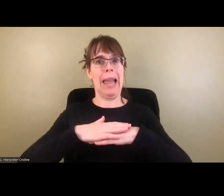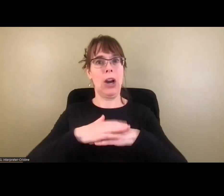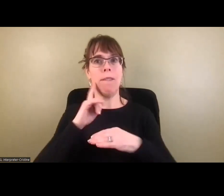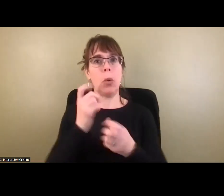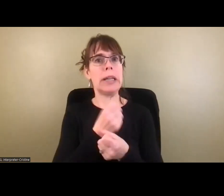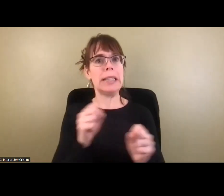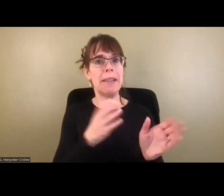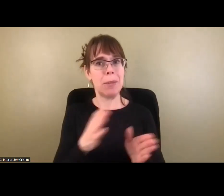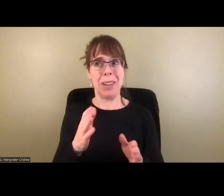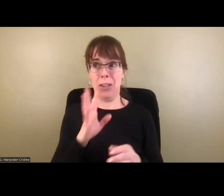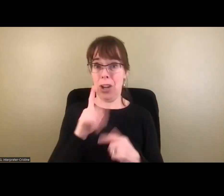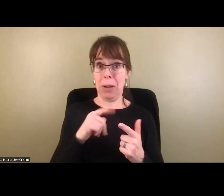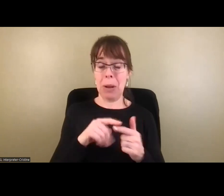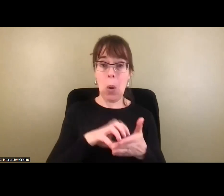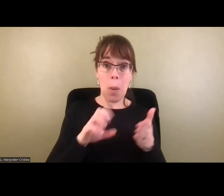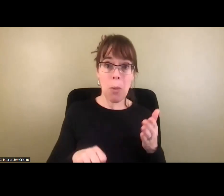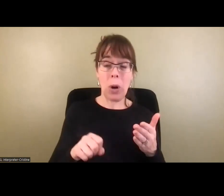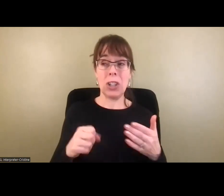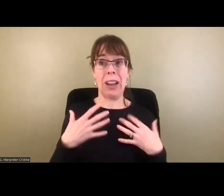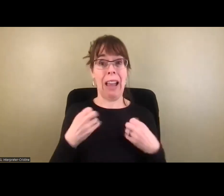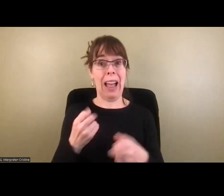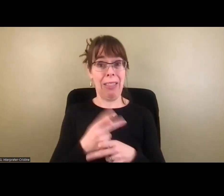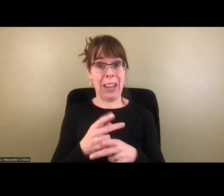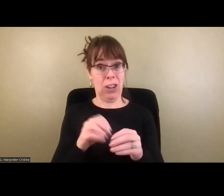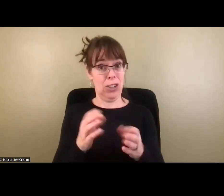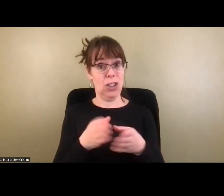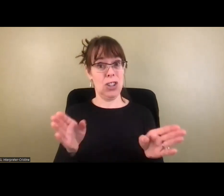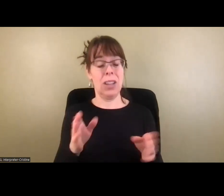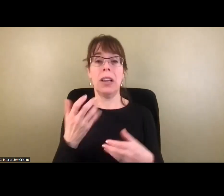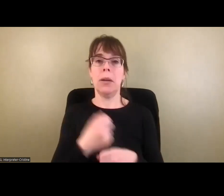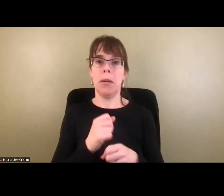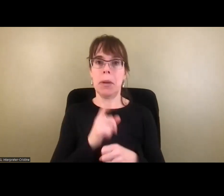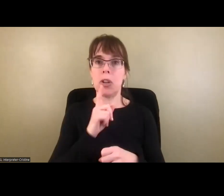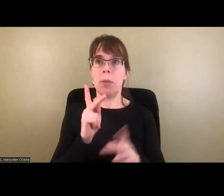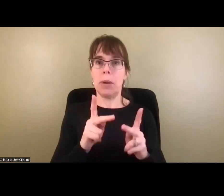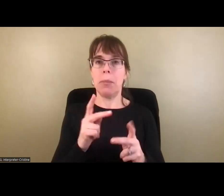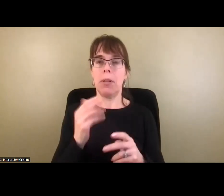abortion and health care in general, really making sure folks are including tech in